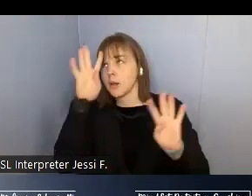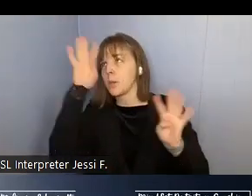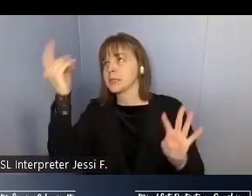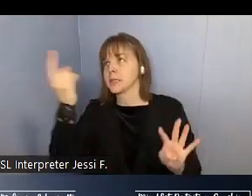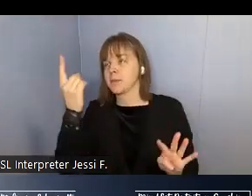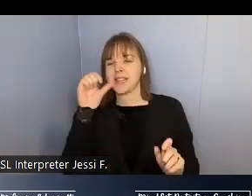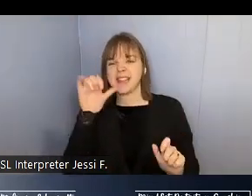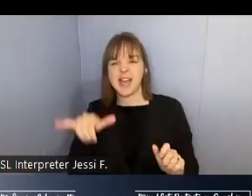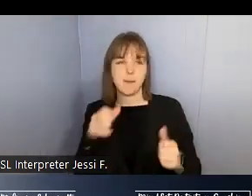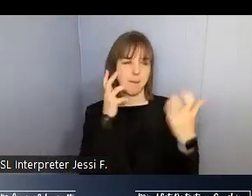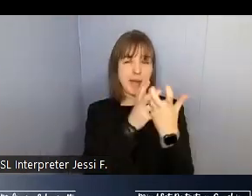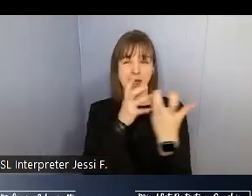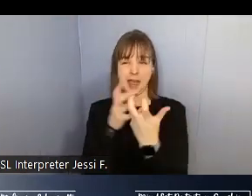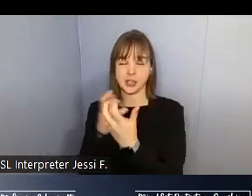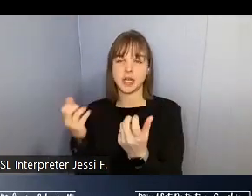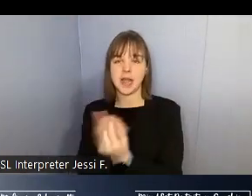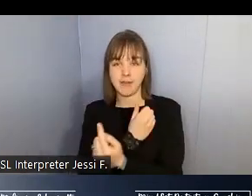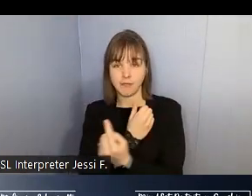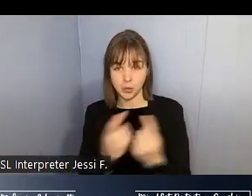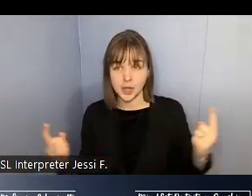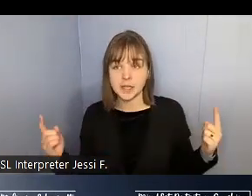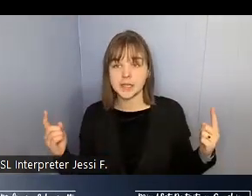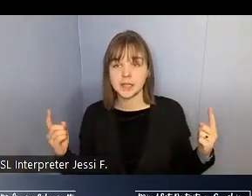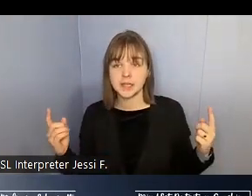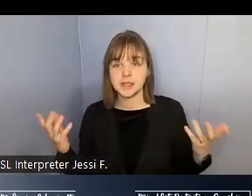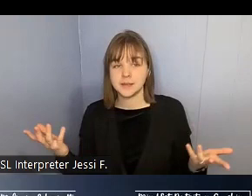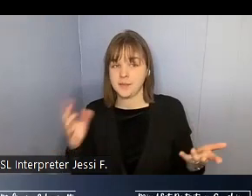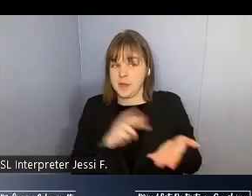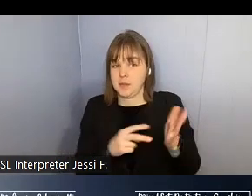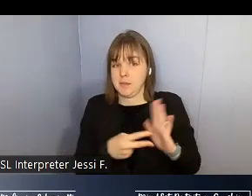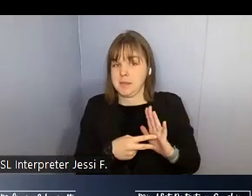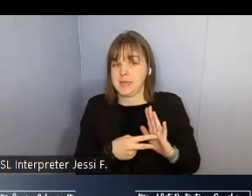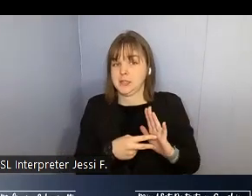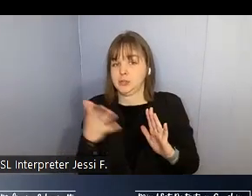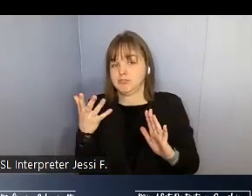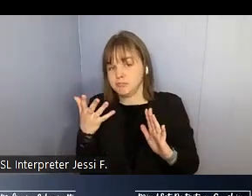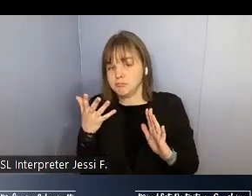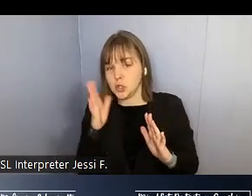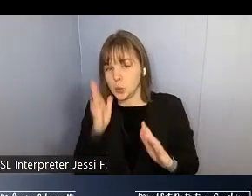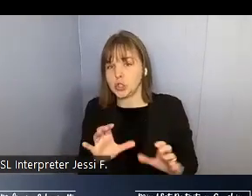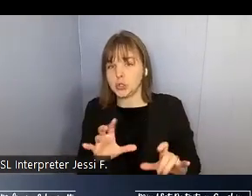then the last diet you were on would have been the last diet you would ever be on. But we know that's not the case.